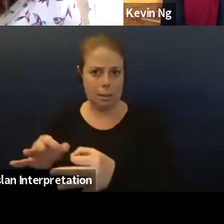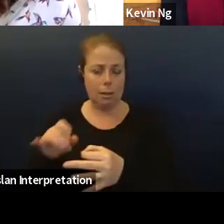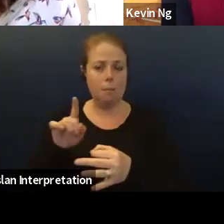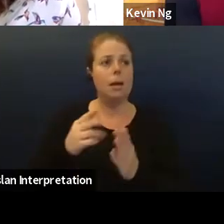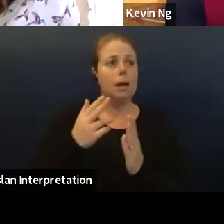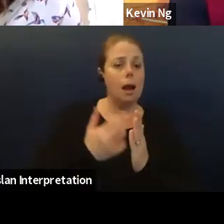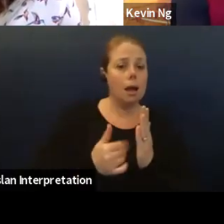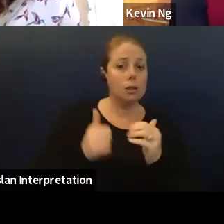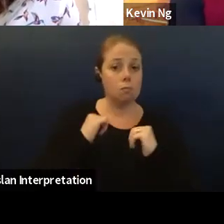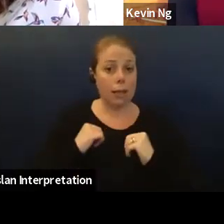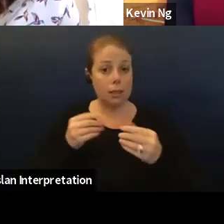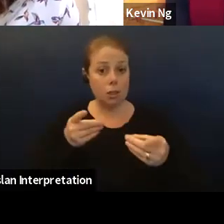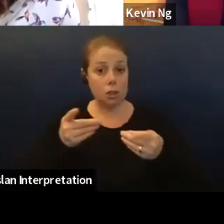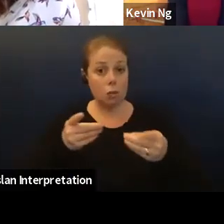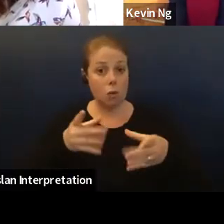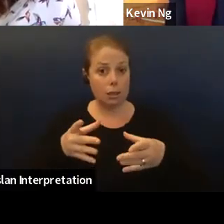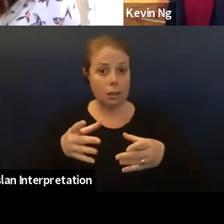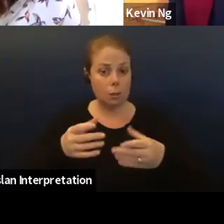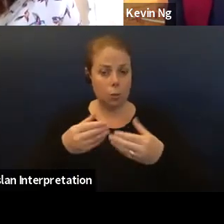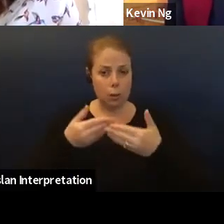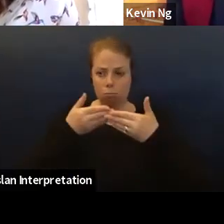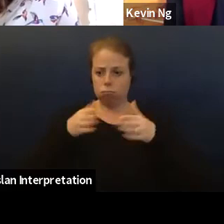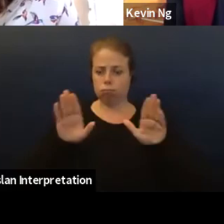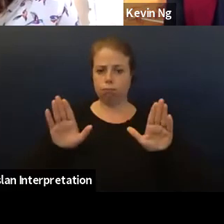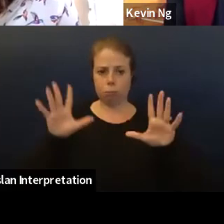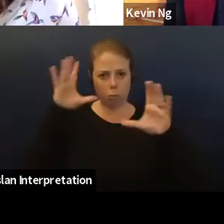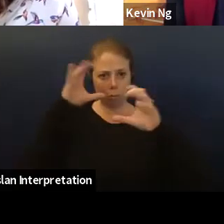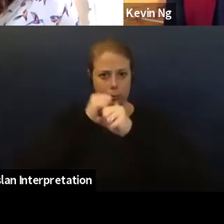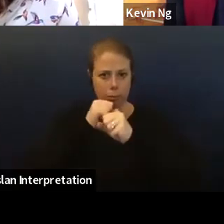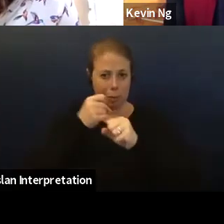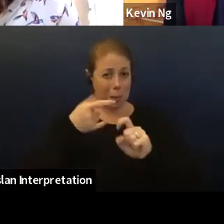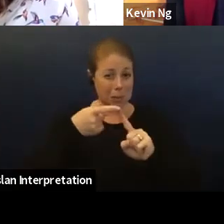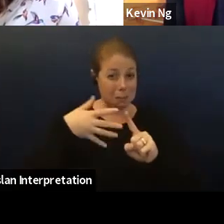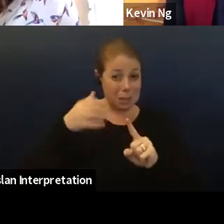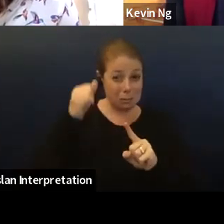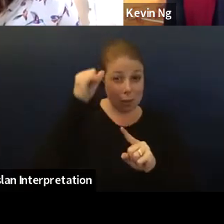what's going on in the sector and maybe specific knowledge that can add to the conversations,